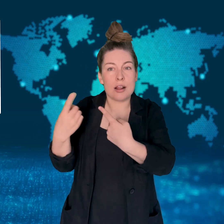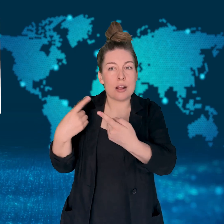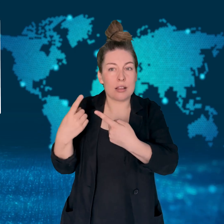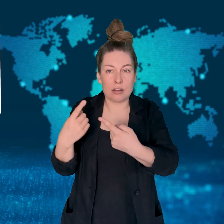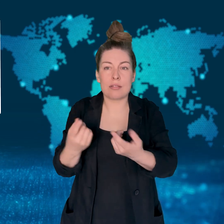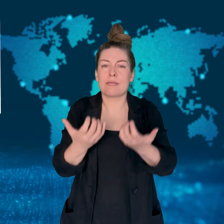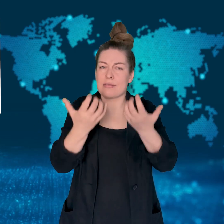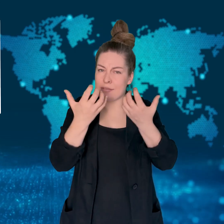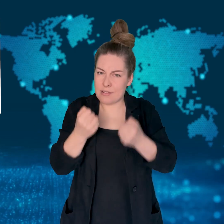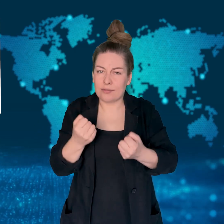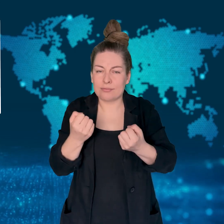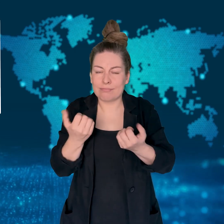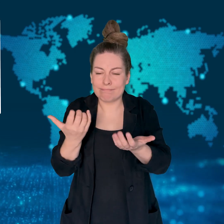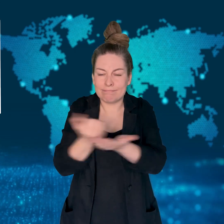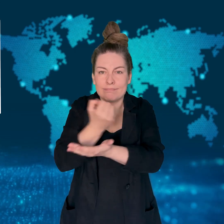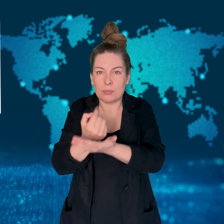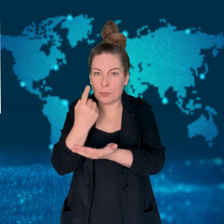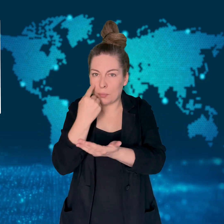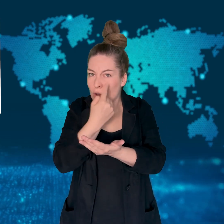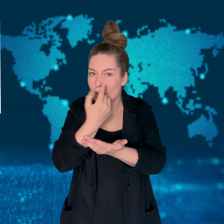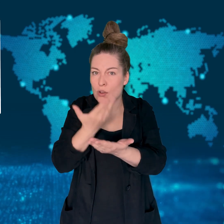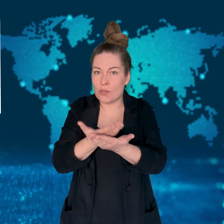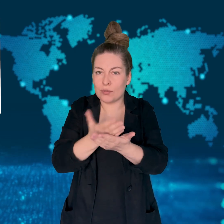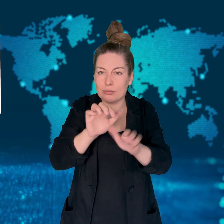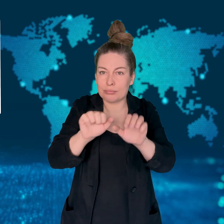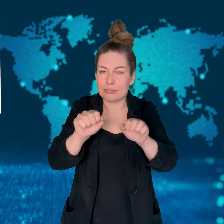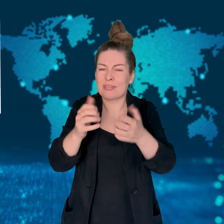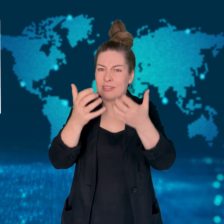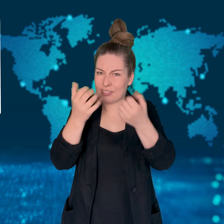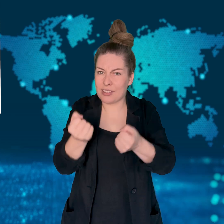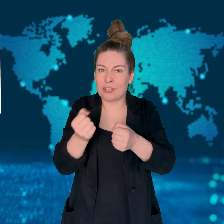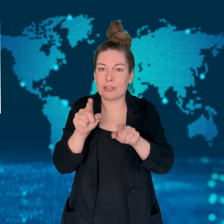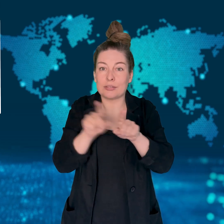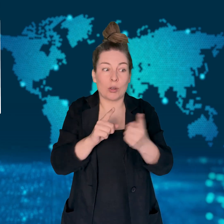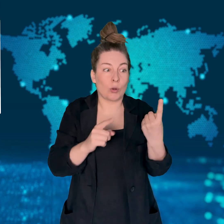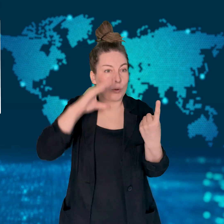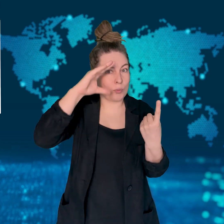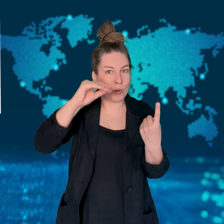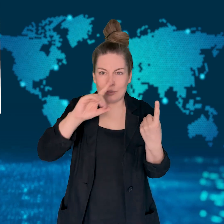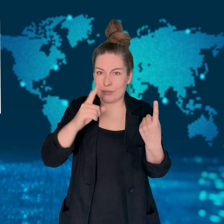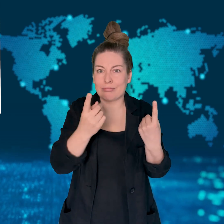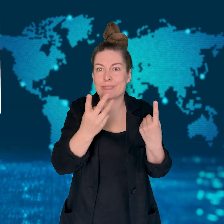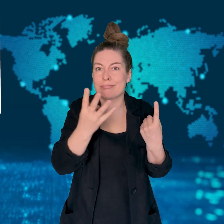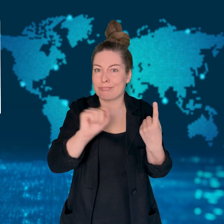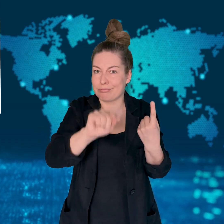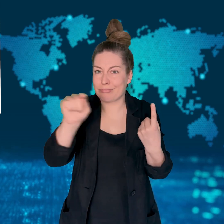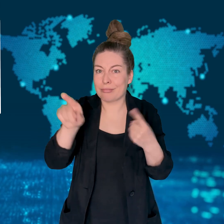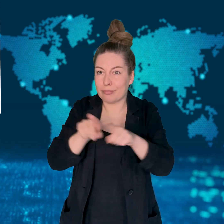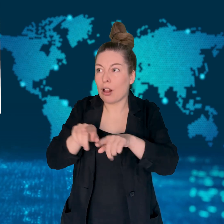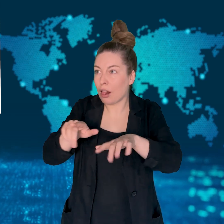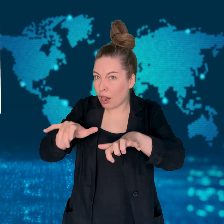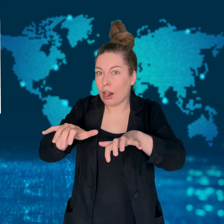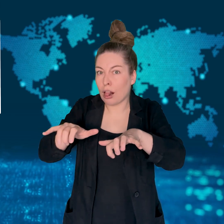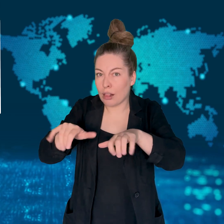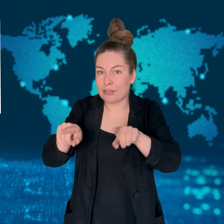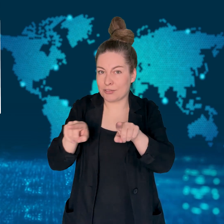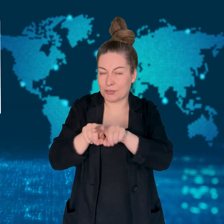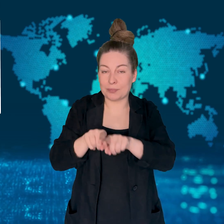There was evidence that there were other victims as well.